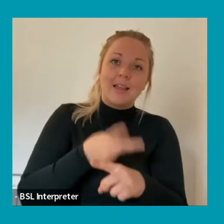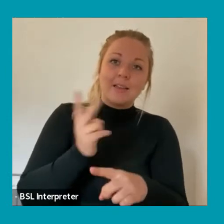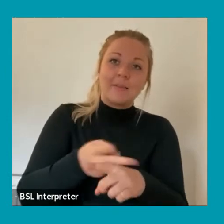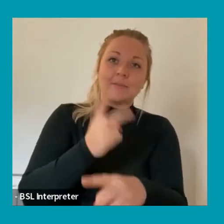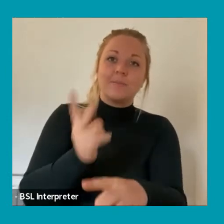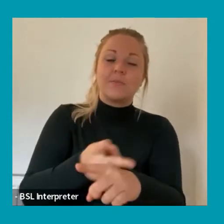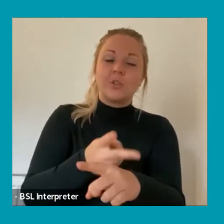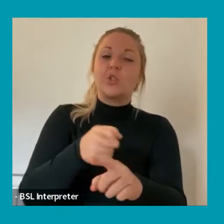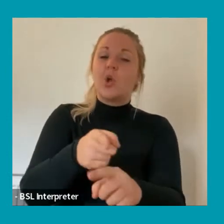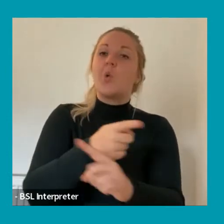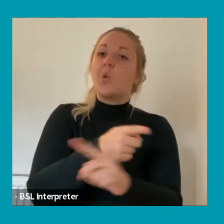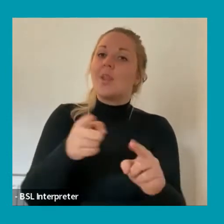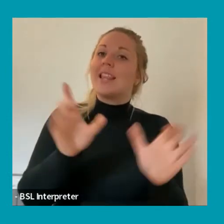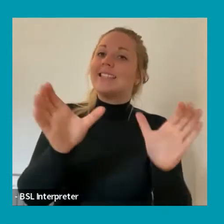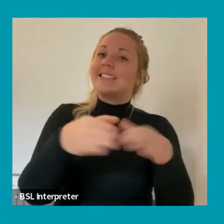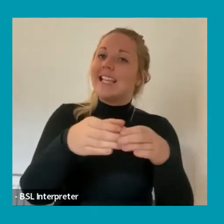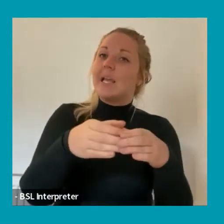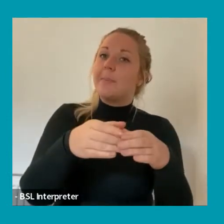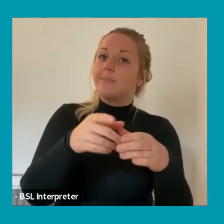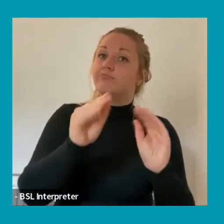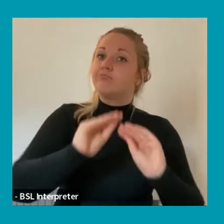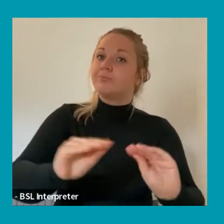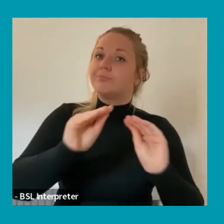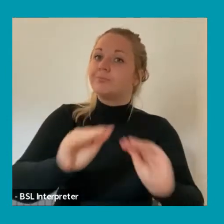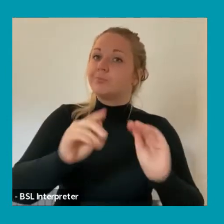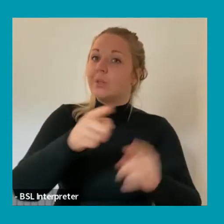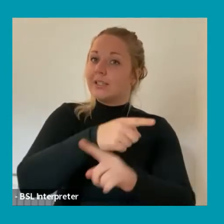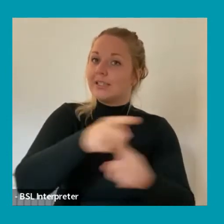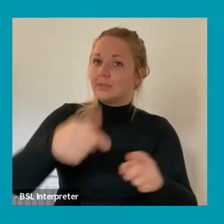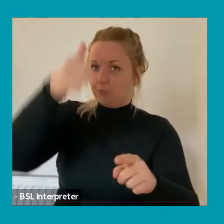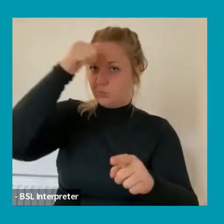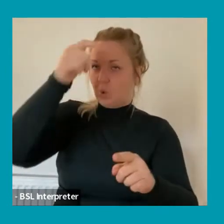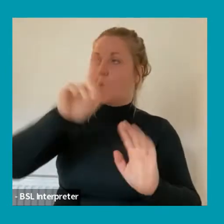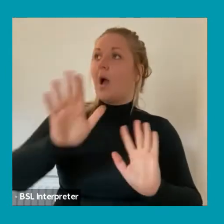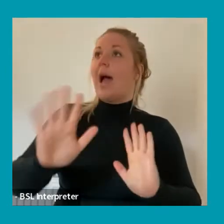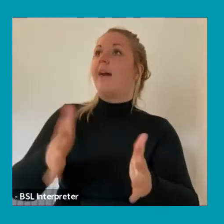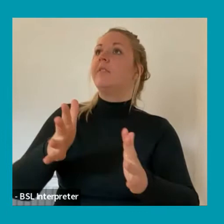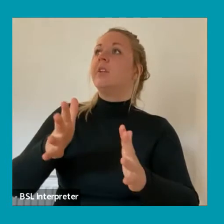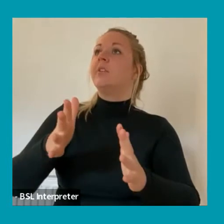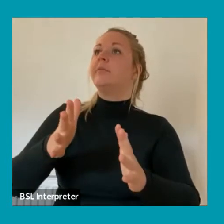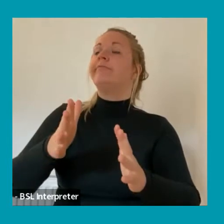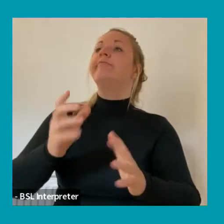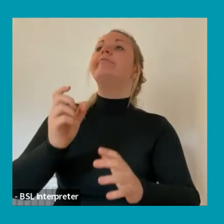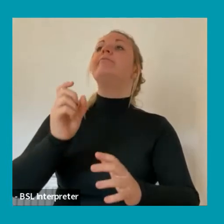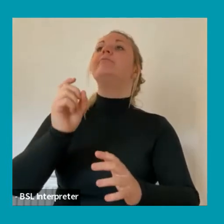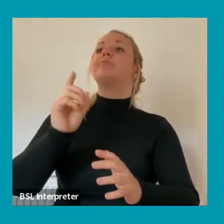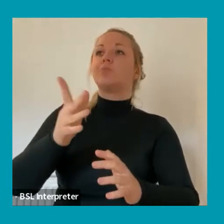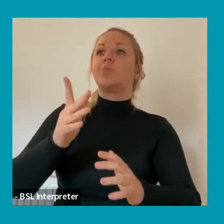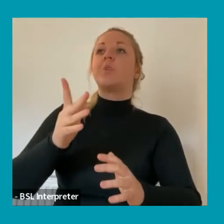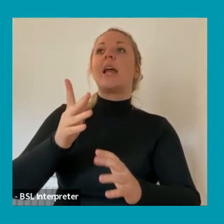and not react and not take whatever emotion they get on the phone call personally.